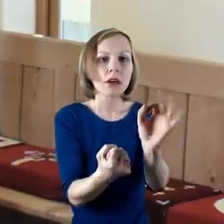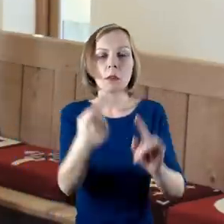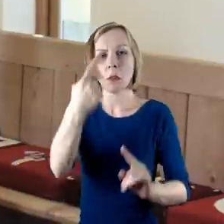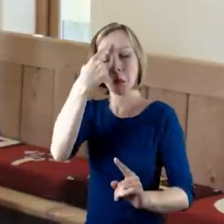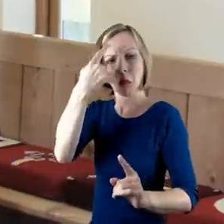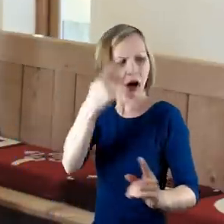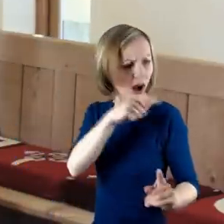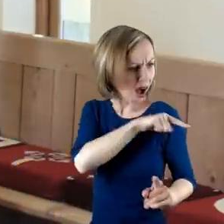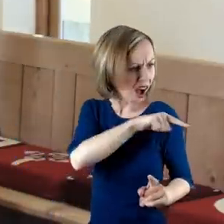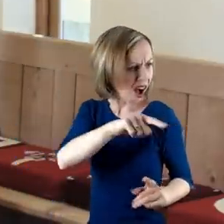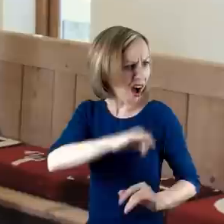and traditions instead.